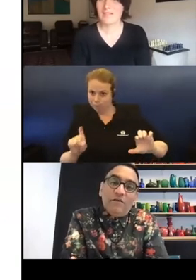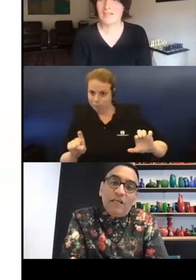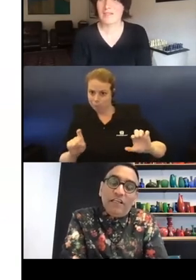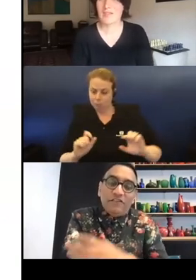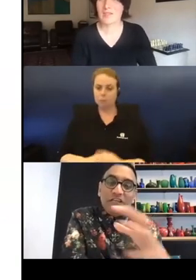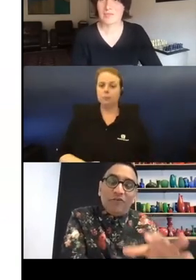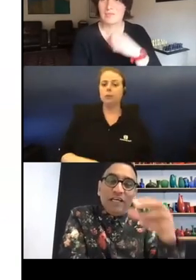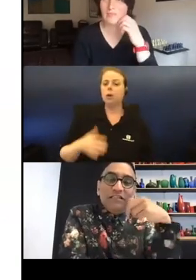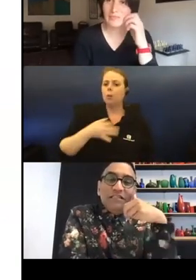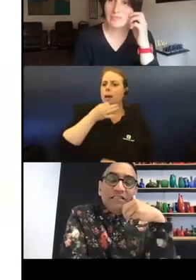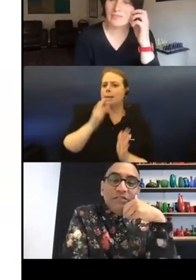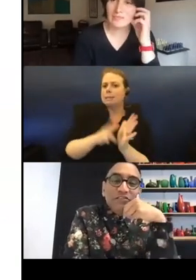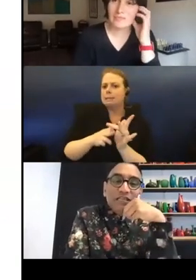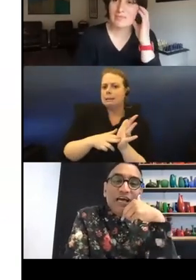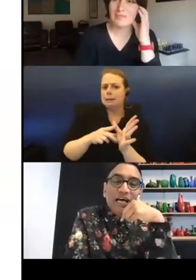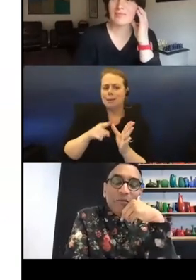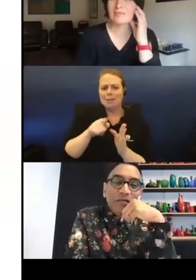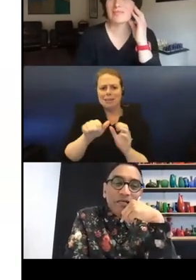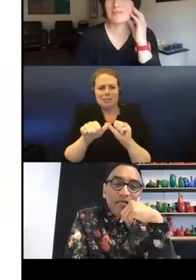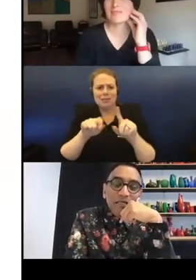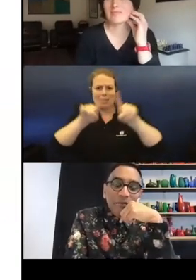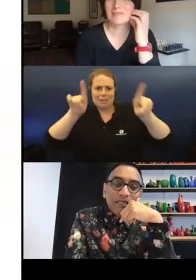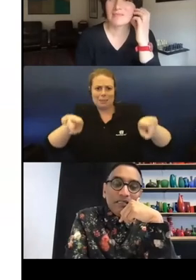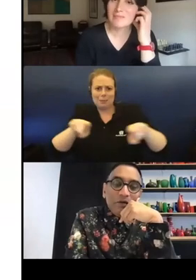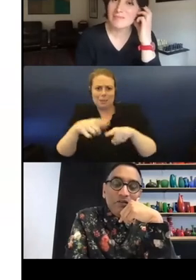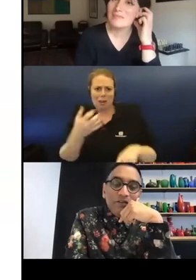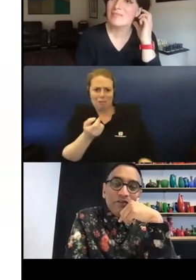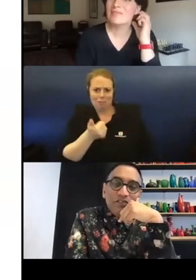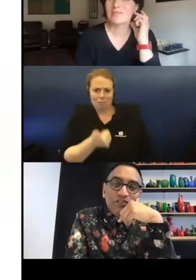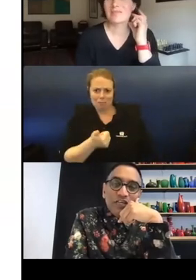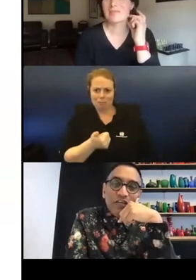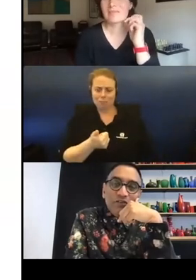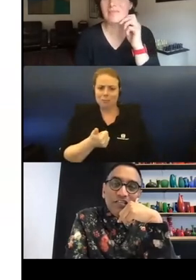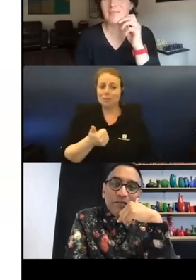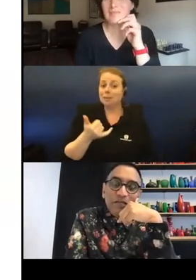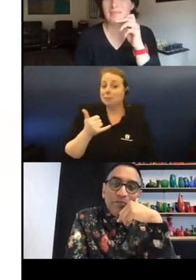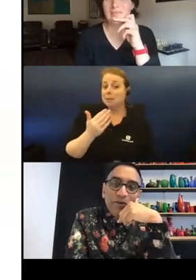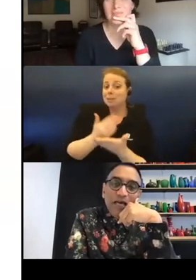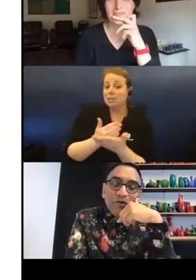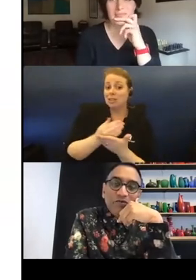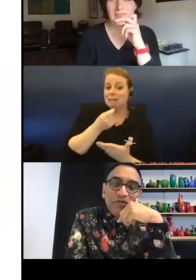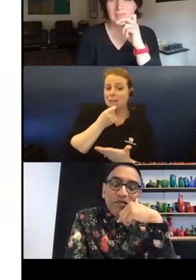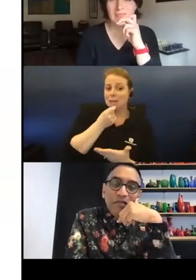it's so great that this image is up because i wonder if you could just share a little bit about